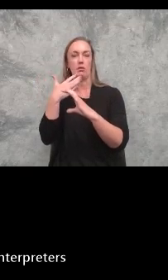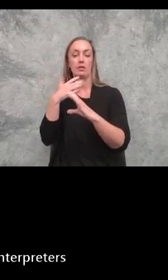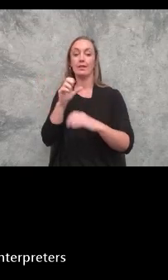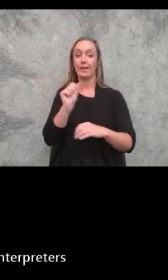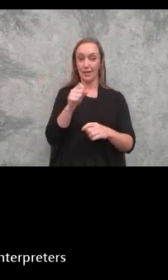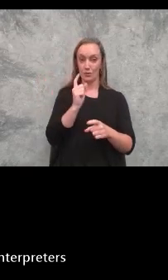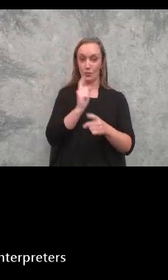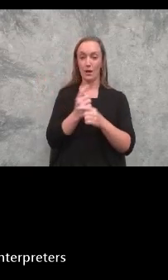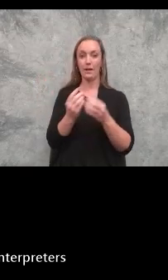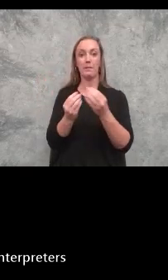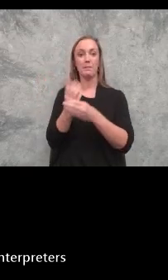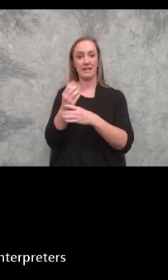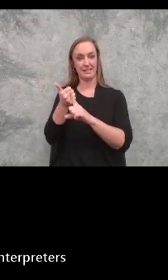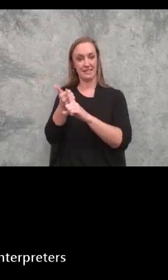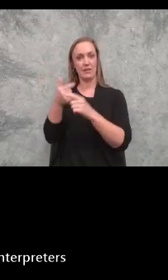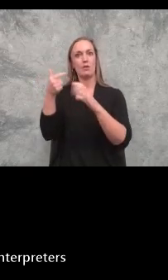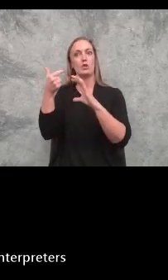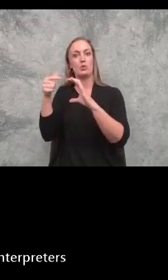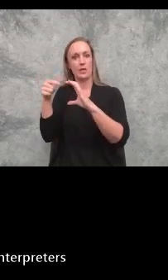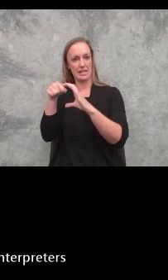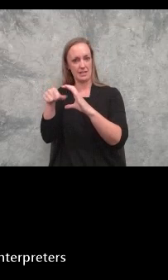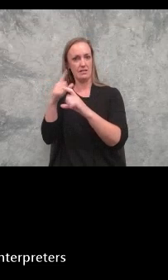“Yep, the plant cell did have that greenish tint to it, very good. Good